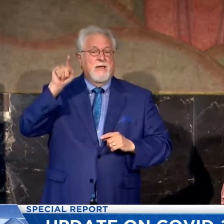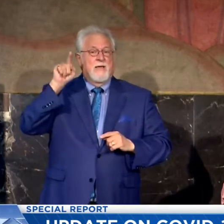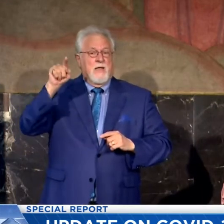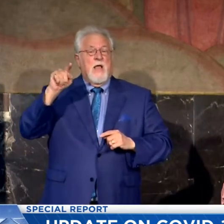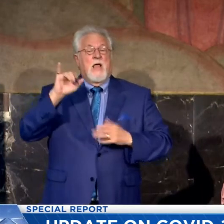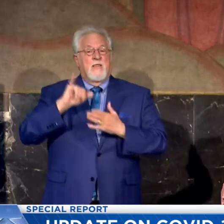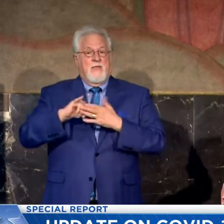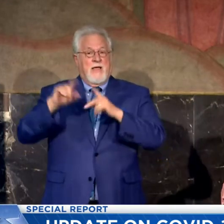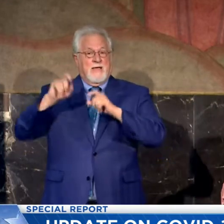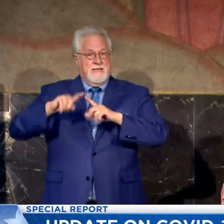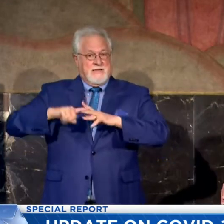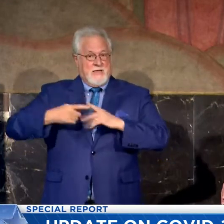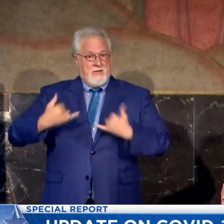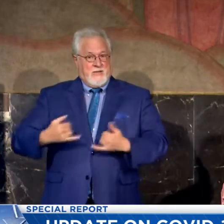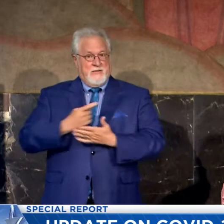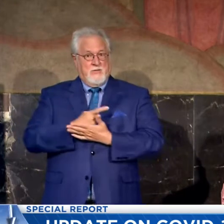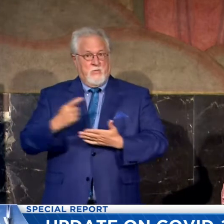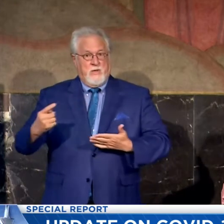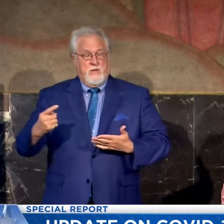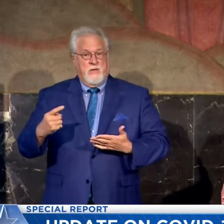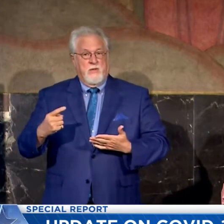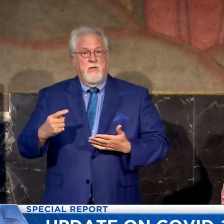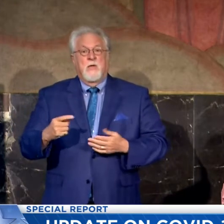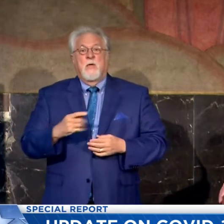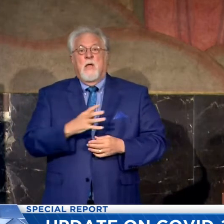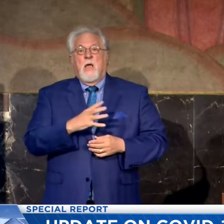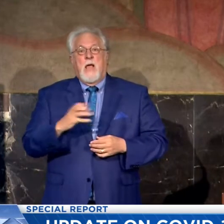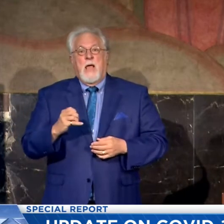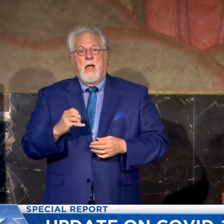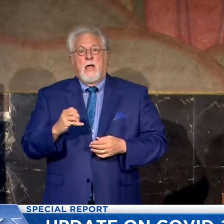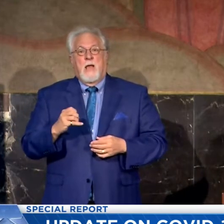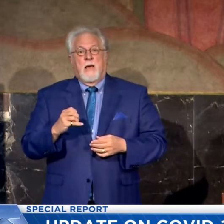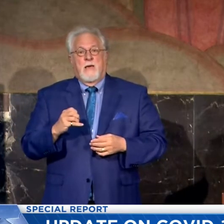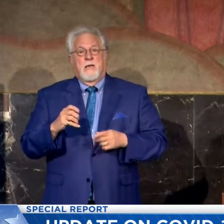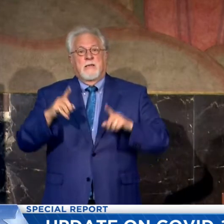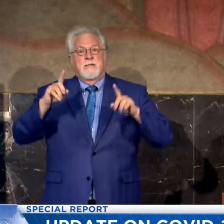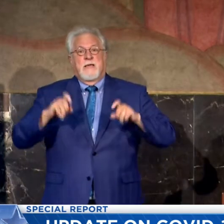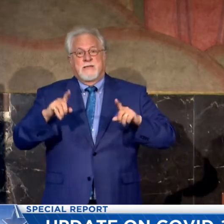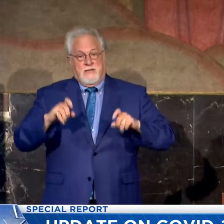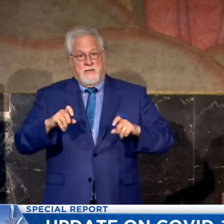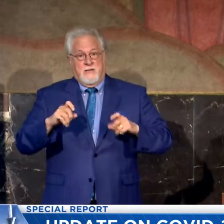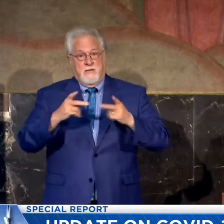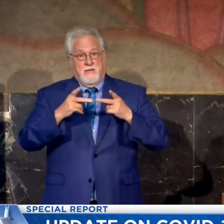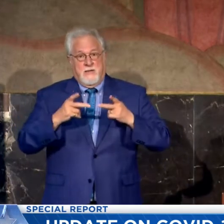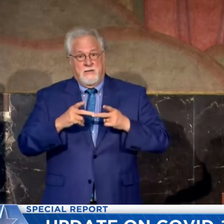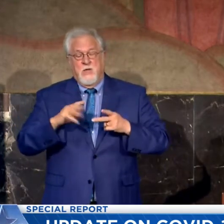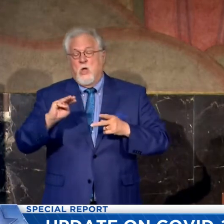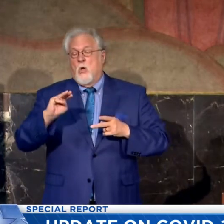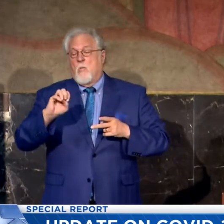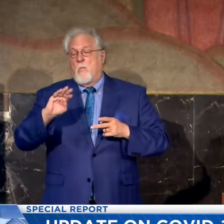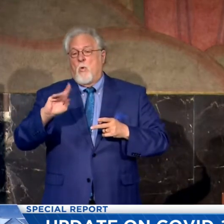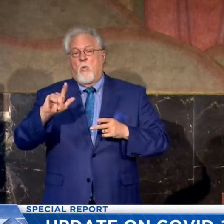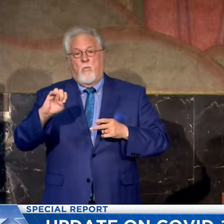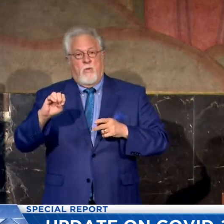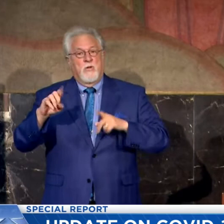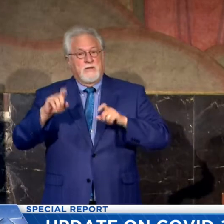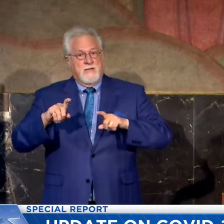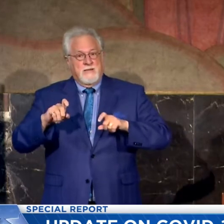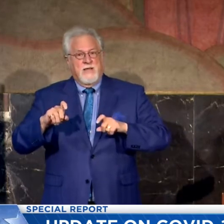AND REGION EIGHT WHICH IS THE MONROE AREA AT NORTHEAST LOUISIANA, MOBILE TESTING STARTED THIS WEEK.